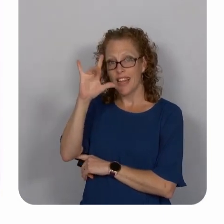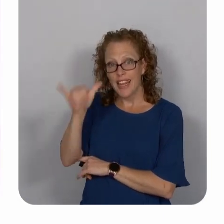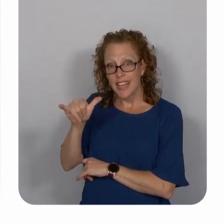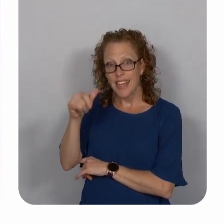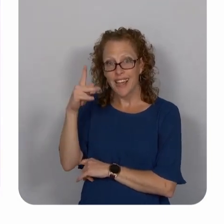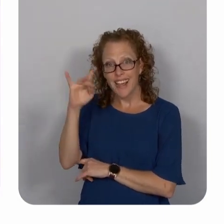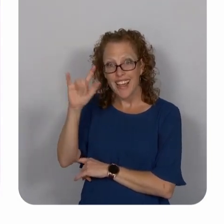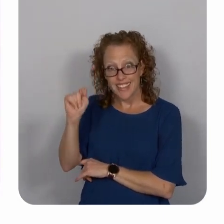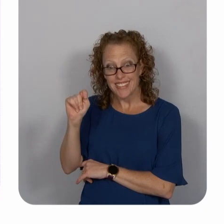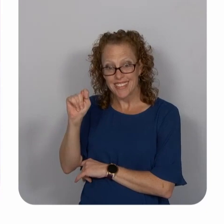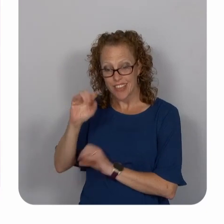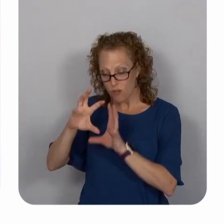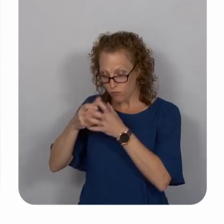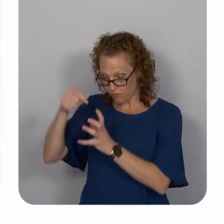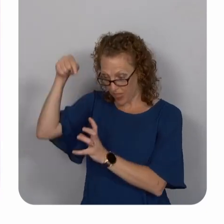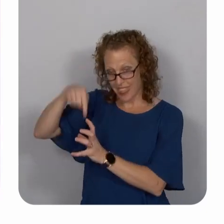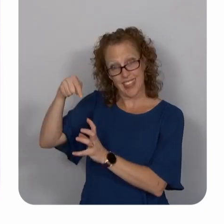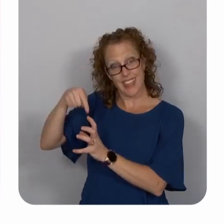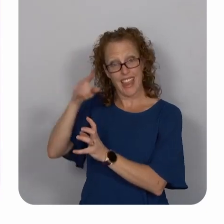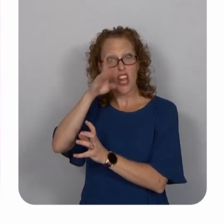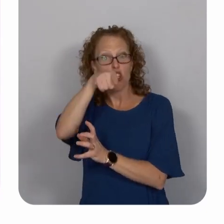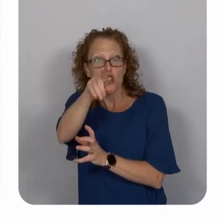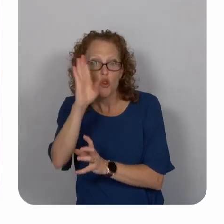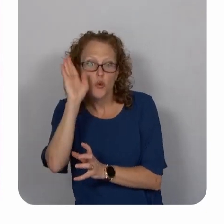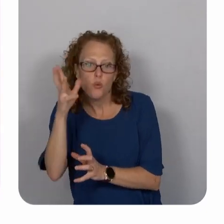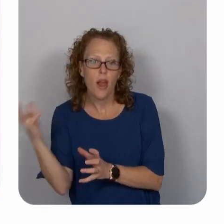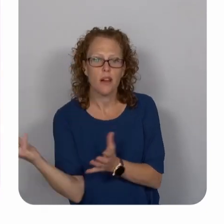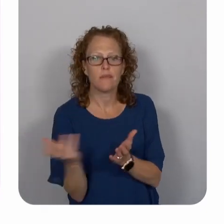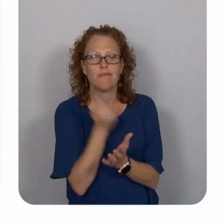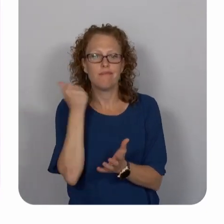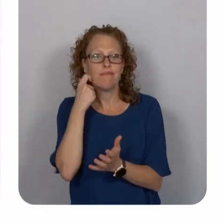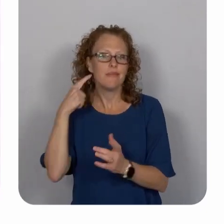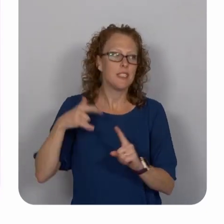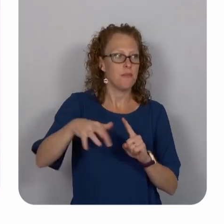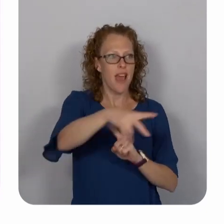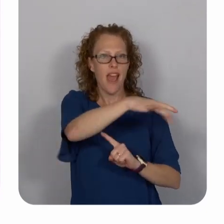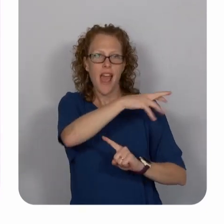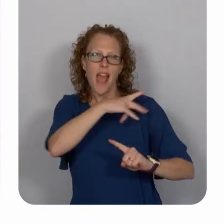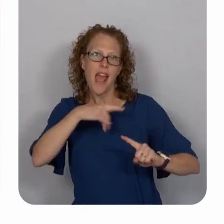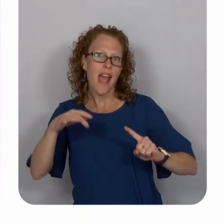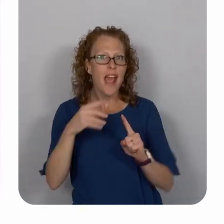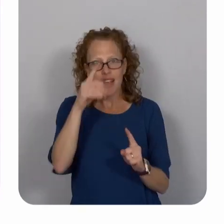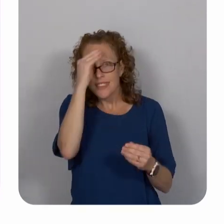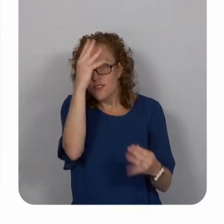With the MR Utility Kit, you’ll get spatial queries which will make it easier to ensure your content shows up